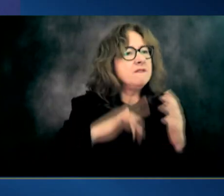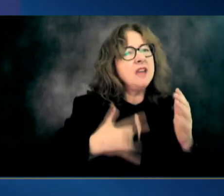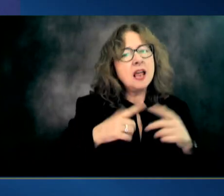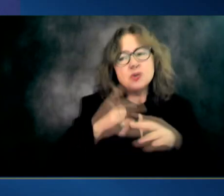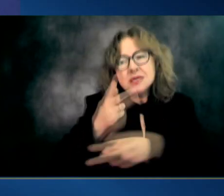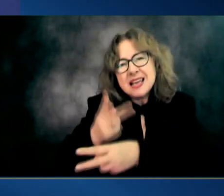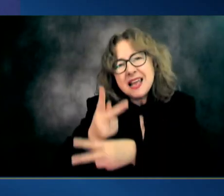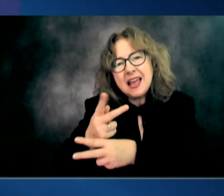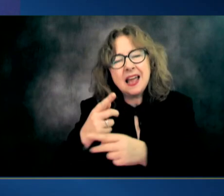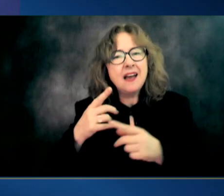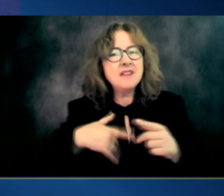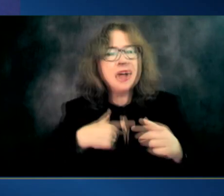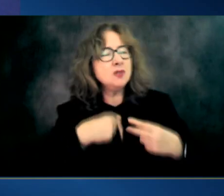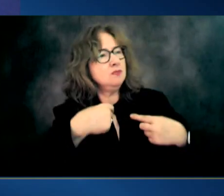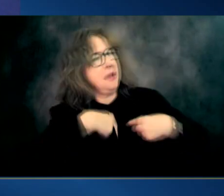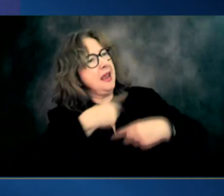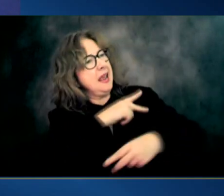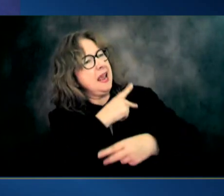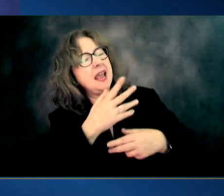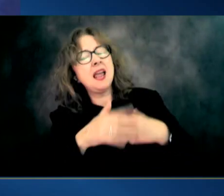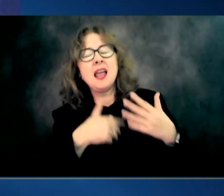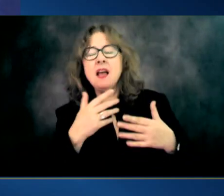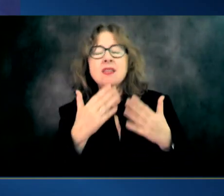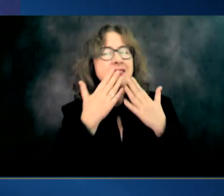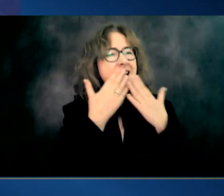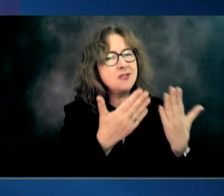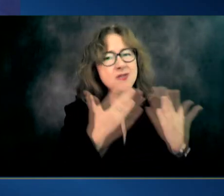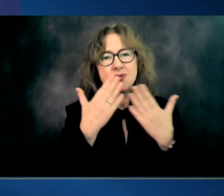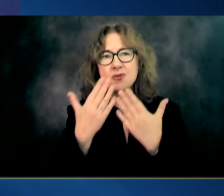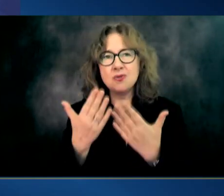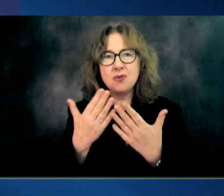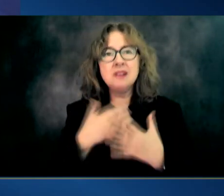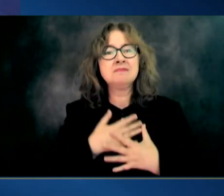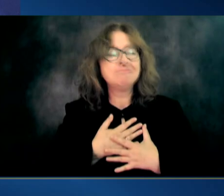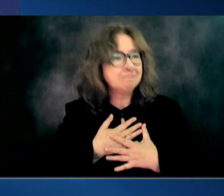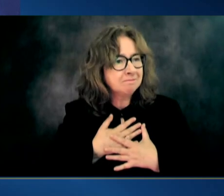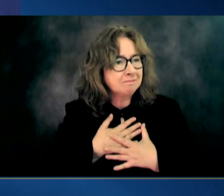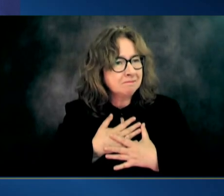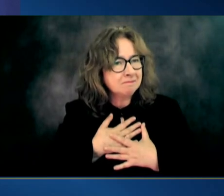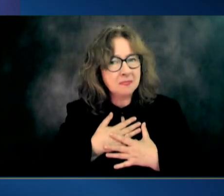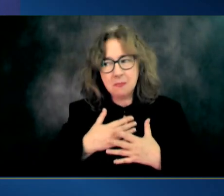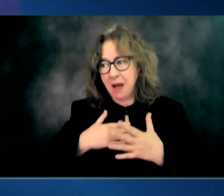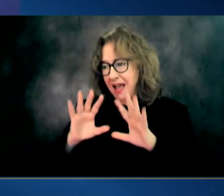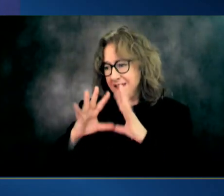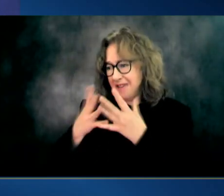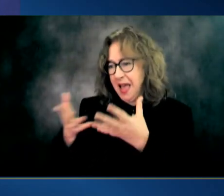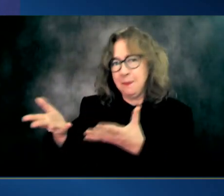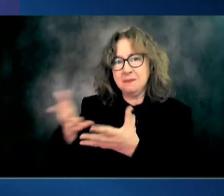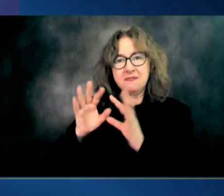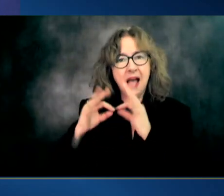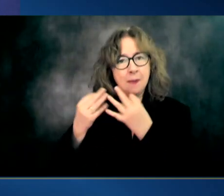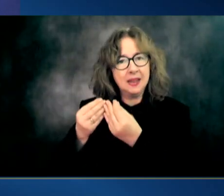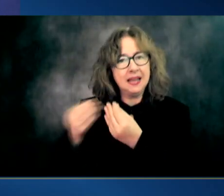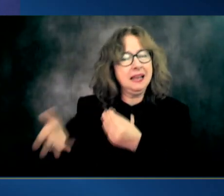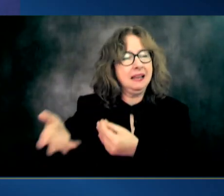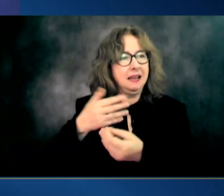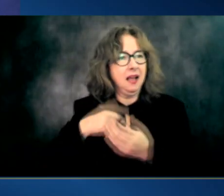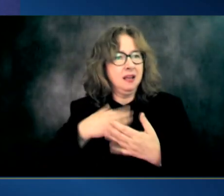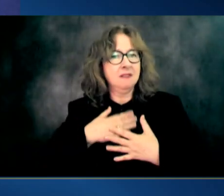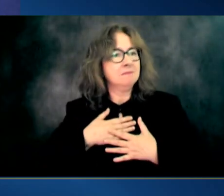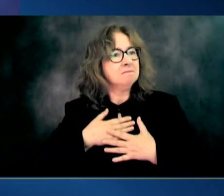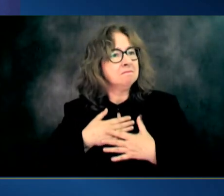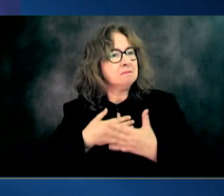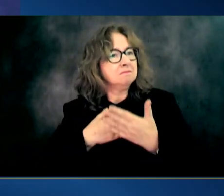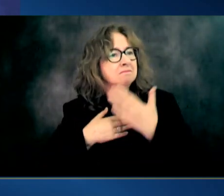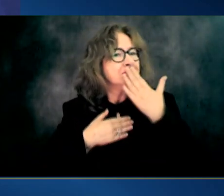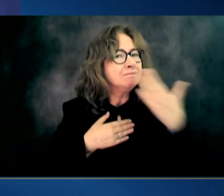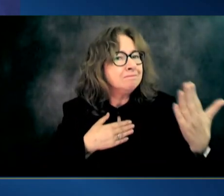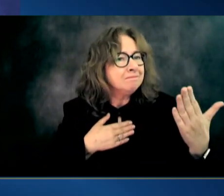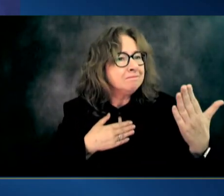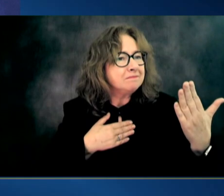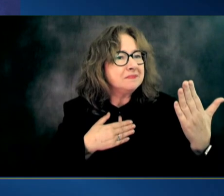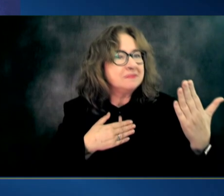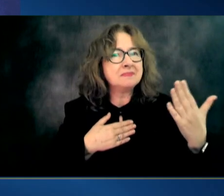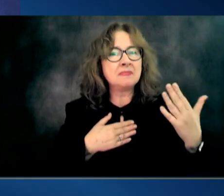I am indebted to you. My family is indebted to you, because I felt like I was able to make an